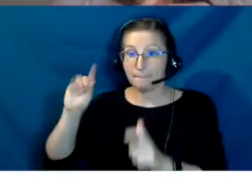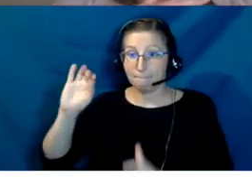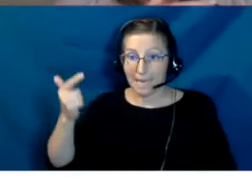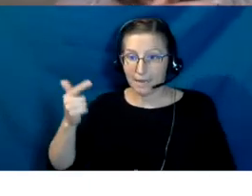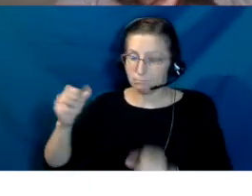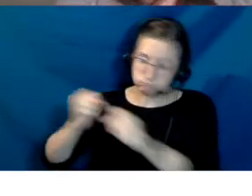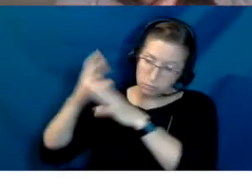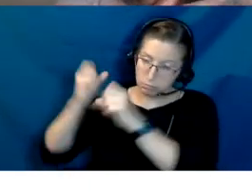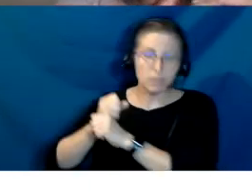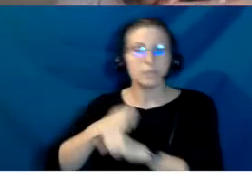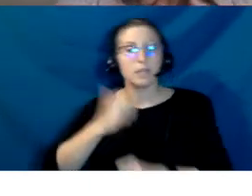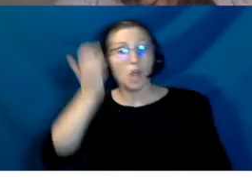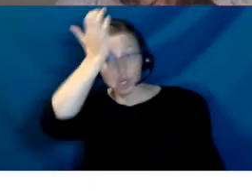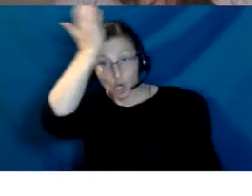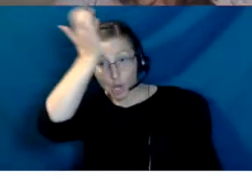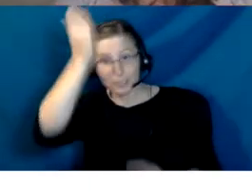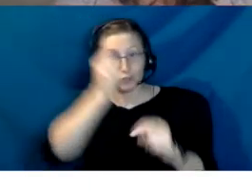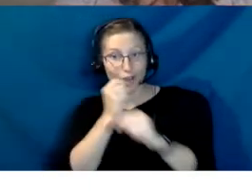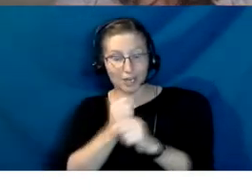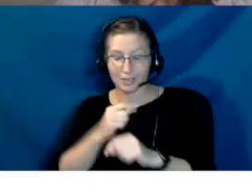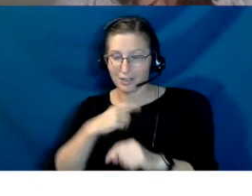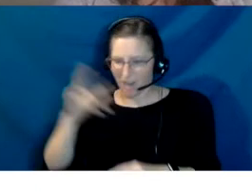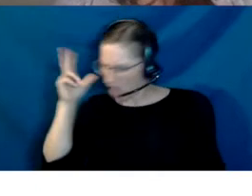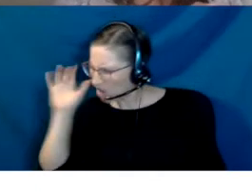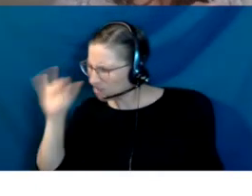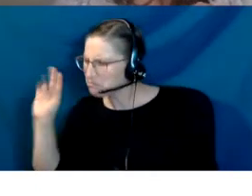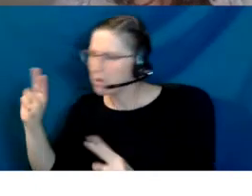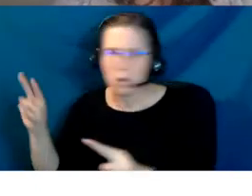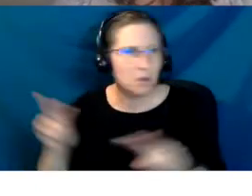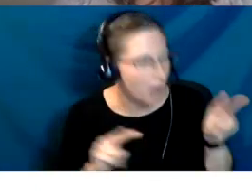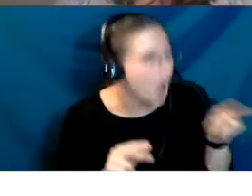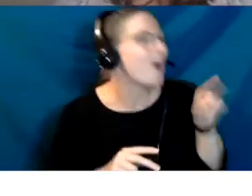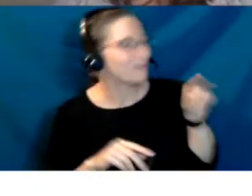you're looking to confirm that that's actually what happened. Deafblind children